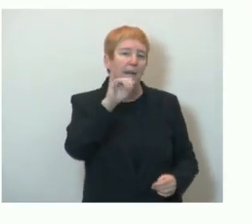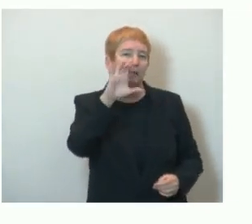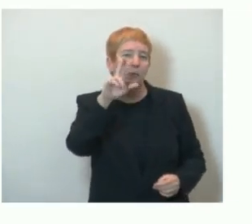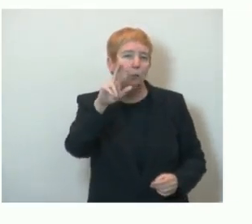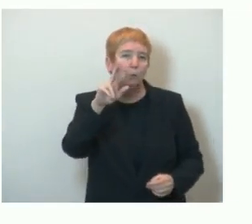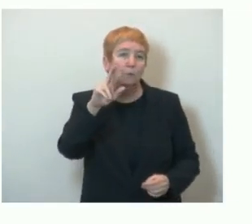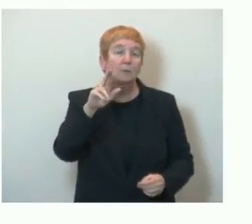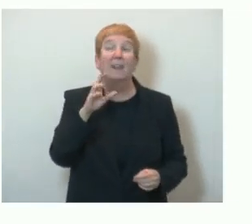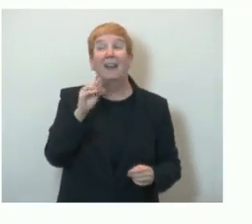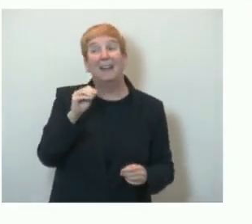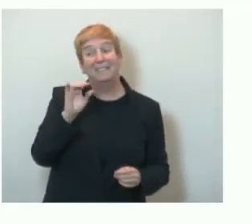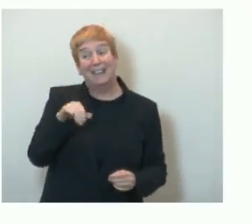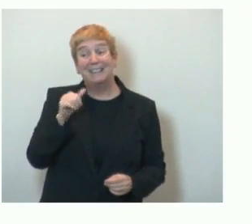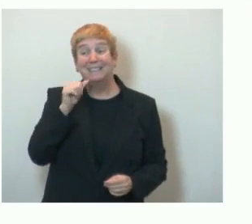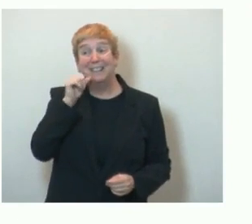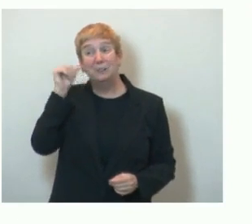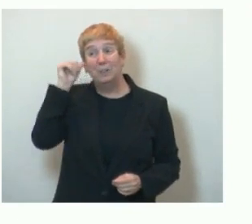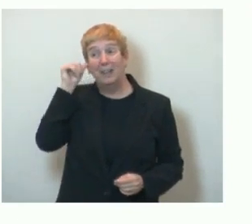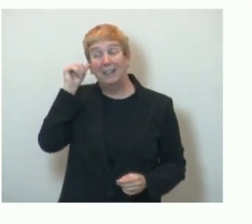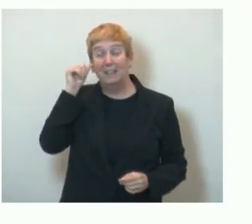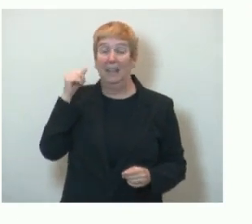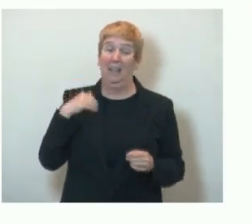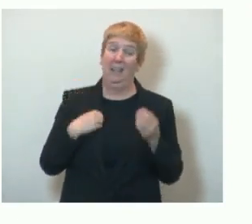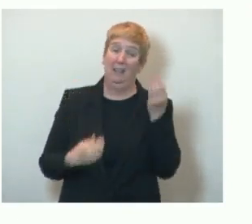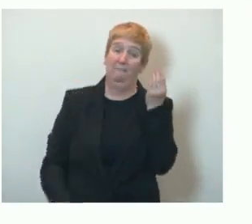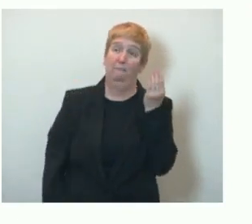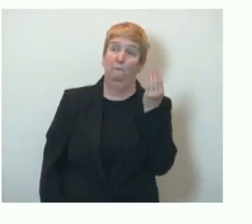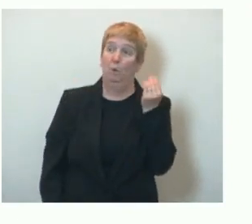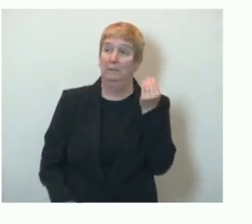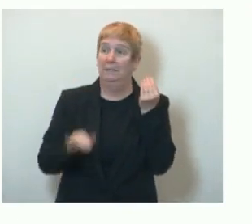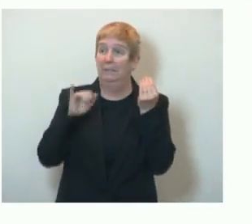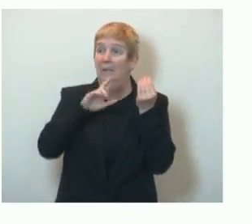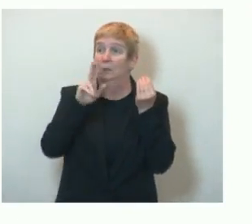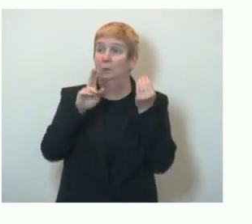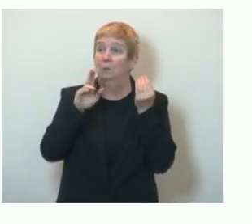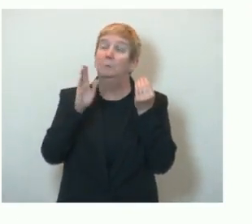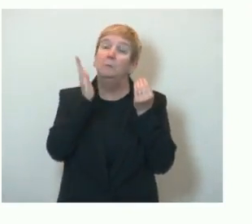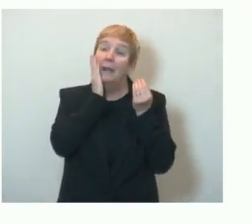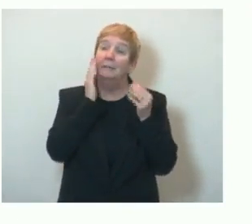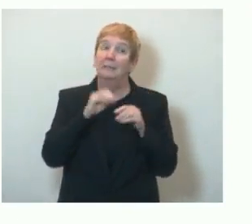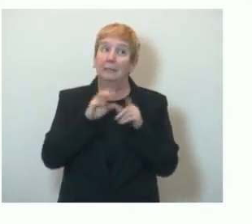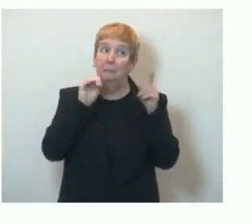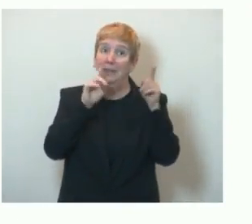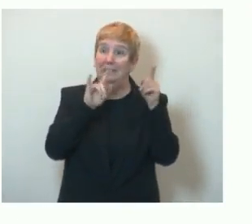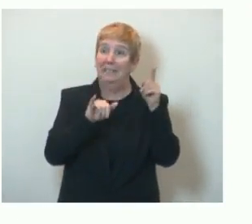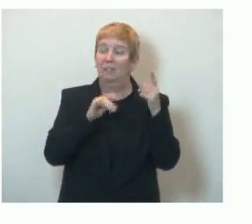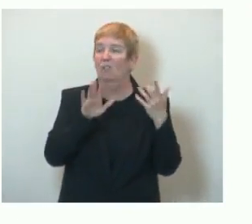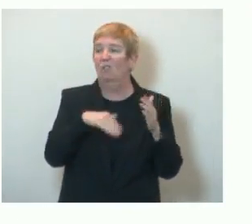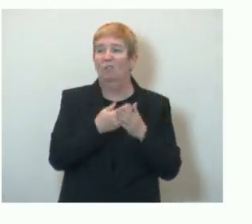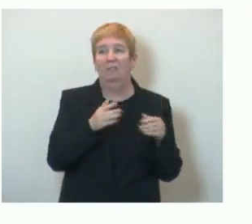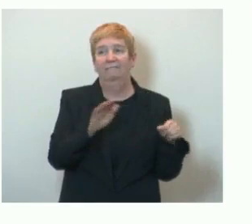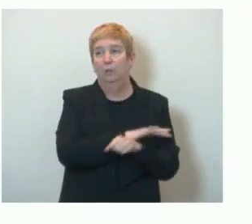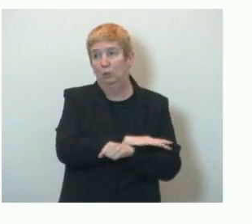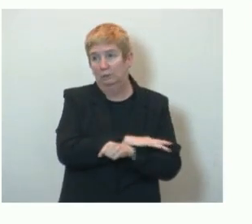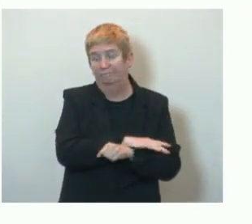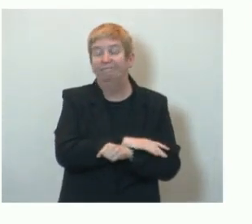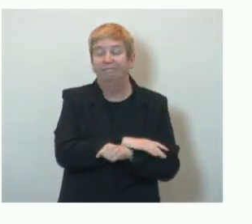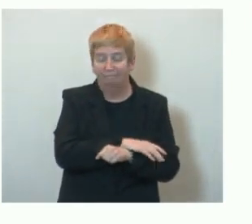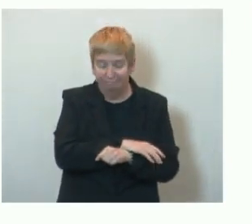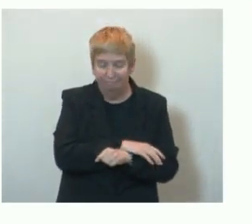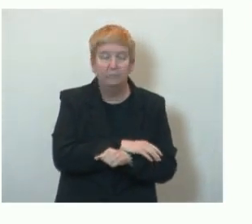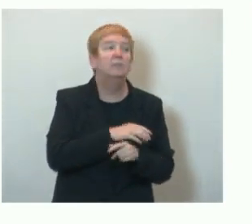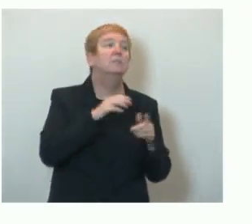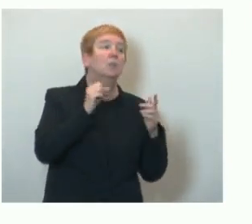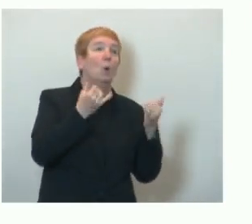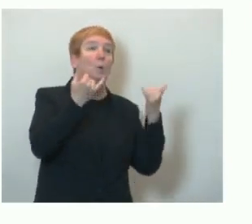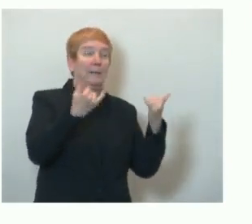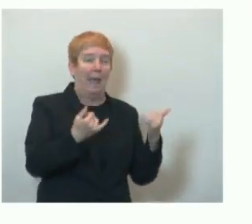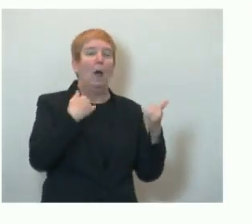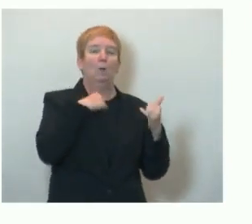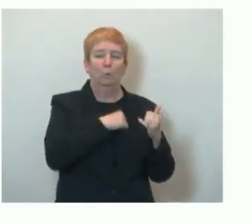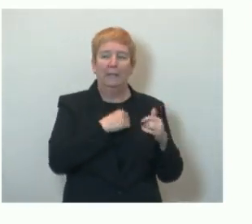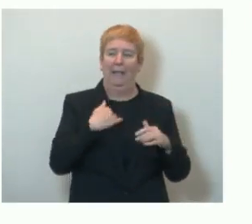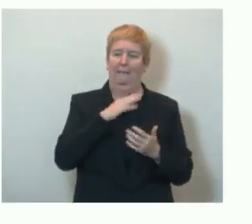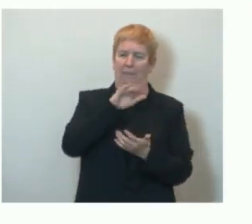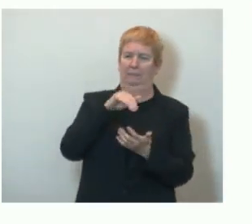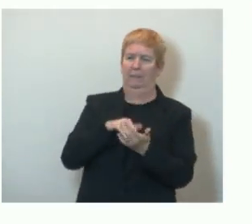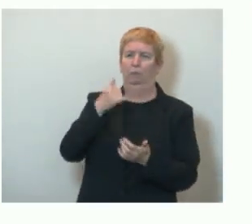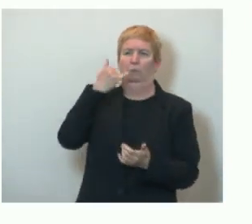I ONLY PUT ONE CAPACITY LINE IN THAT’S ICU BEDS AND AS YOU CAN SEE AT LEAST AS OF YESTERDAY ALL 14 ICU BEDS IN IN MCKINLEY.